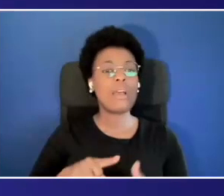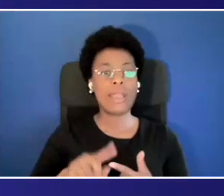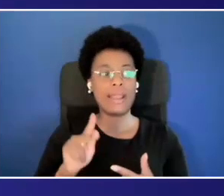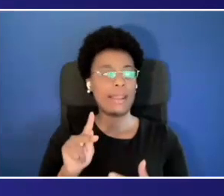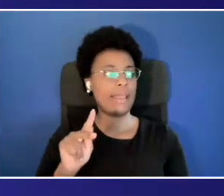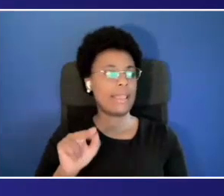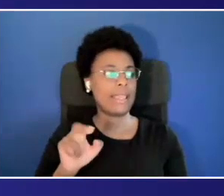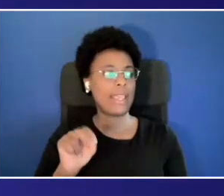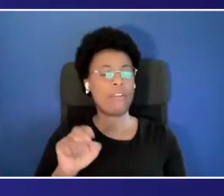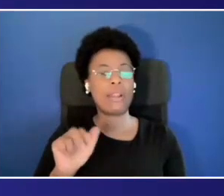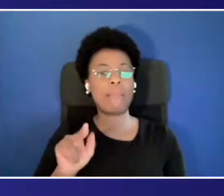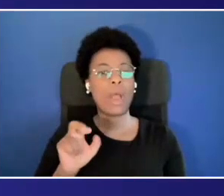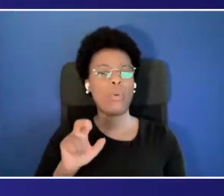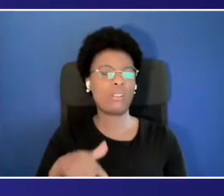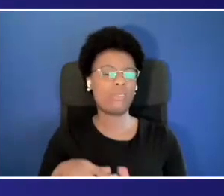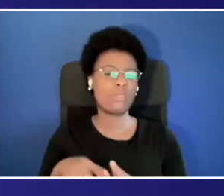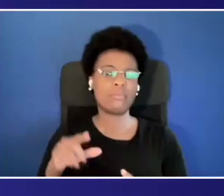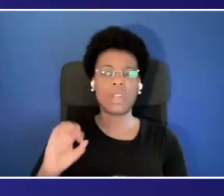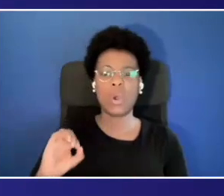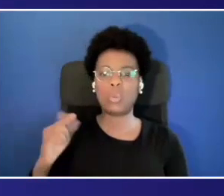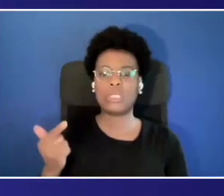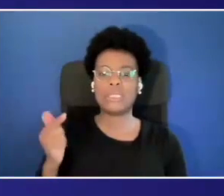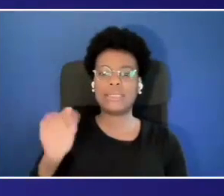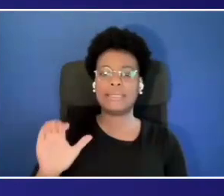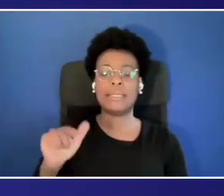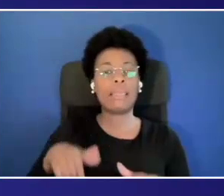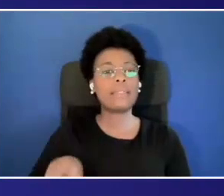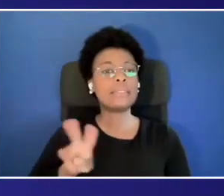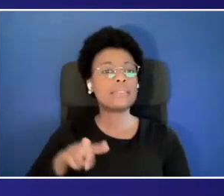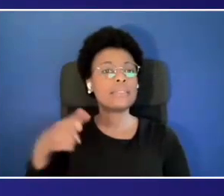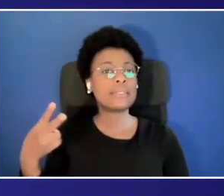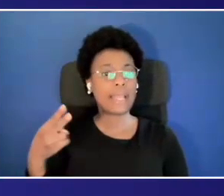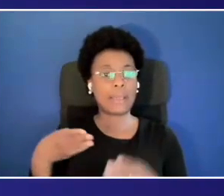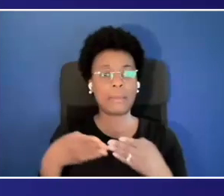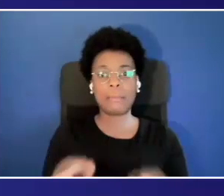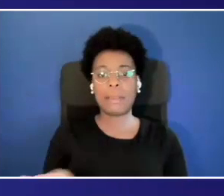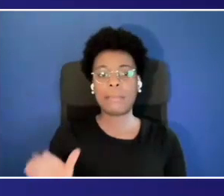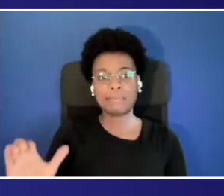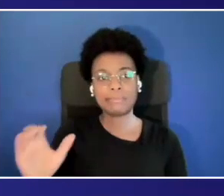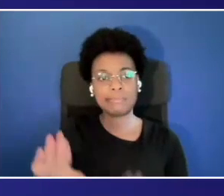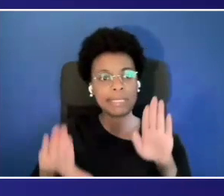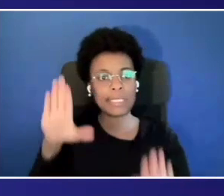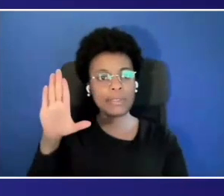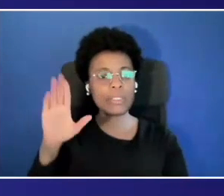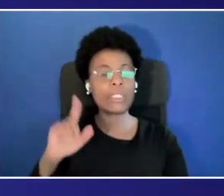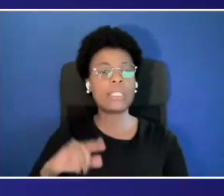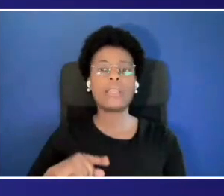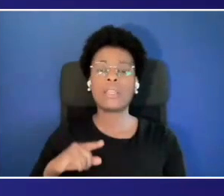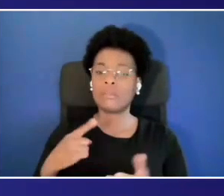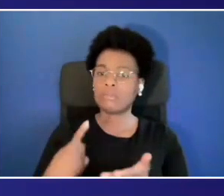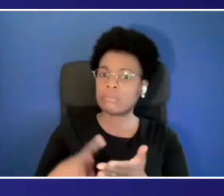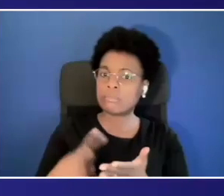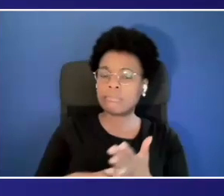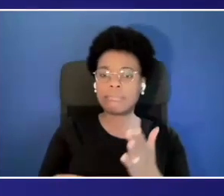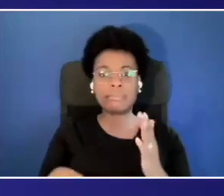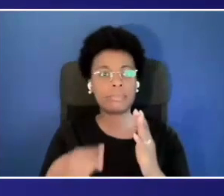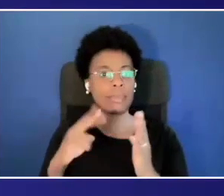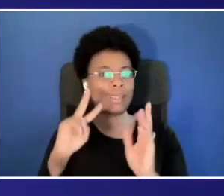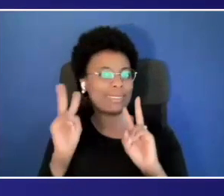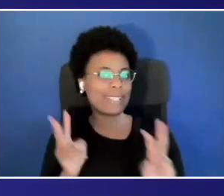This is the second public hearing. That we're convening to gather comments on potential topics. Regarding regulations that govern Title 4 programs.